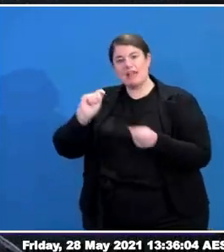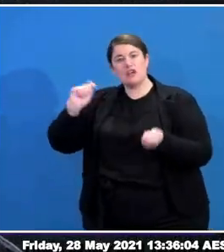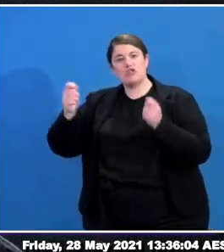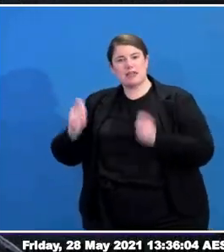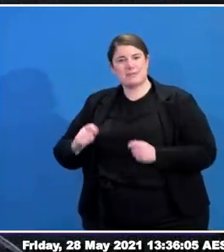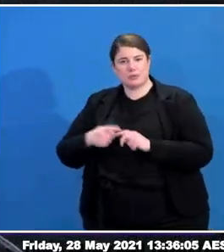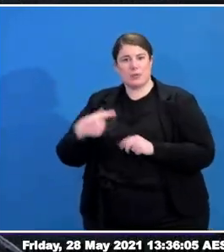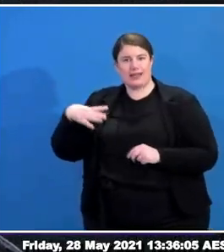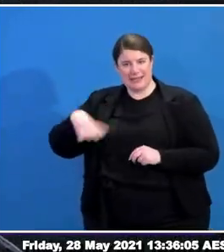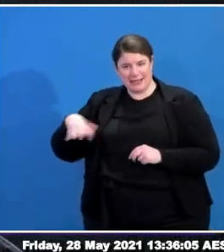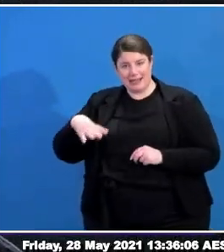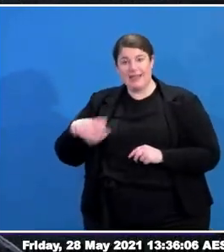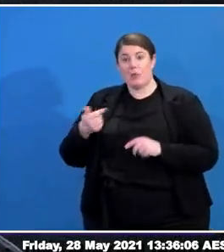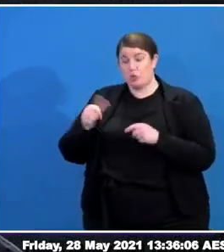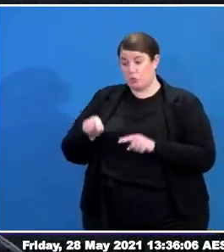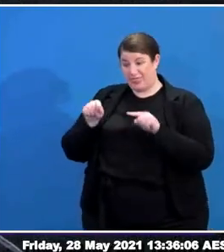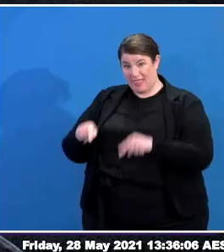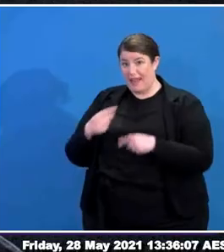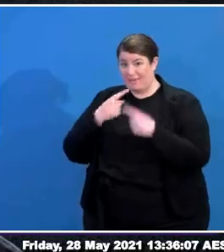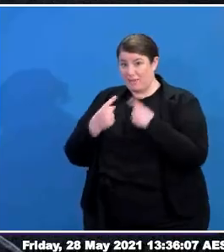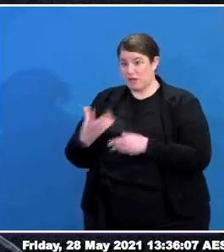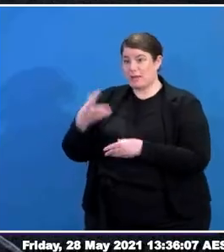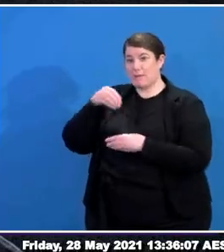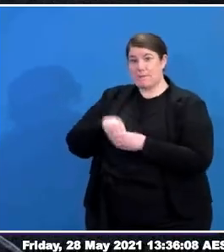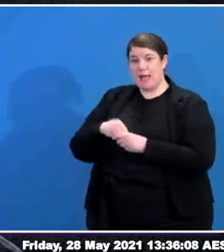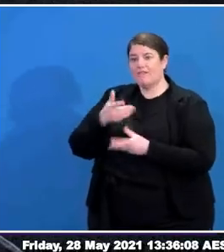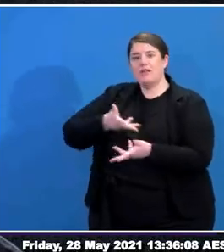need to, and then we use that information as part of the planning conversation we